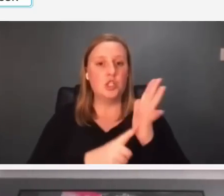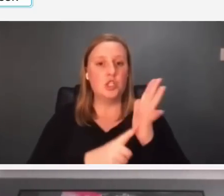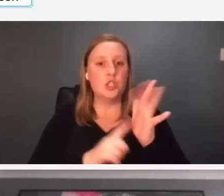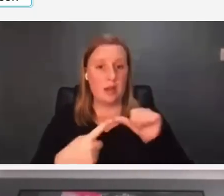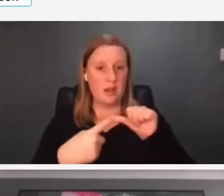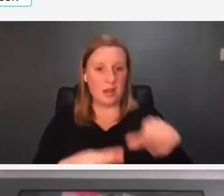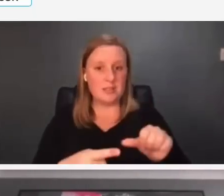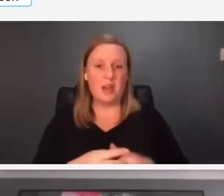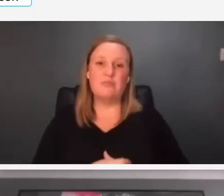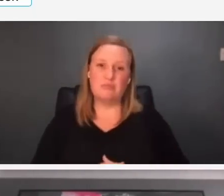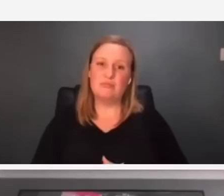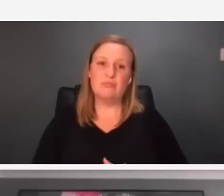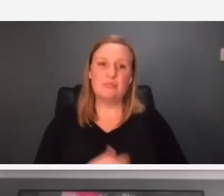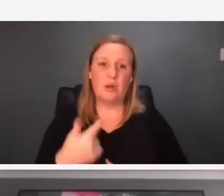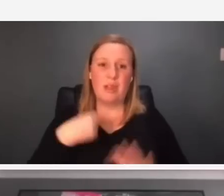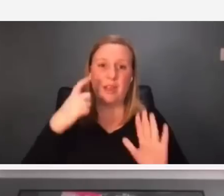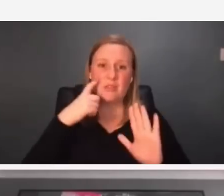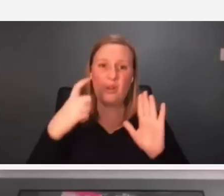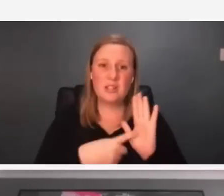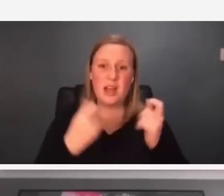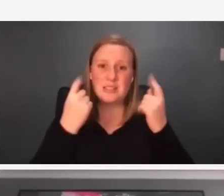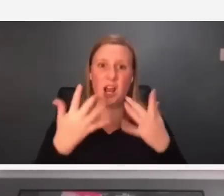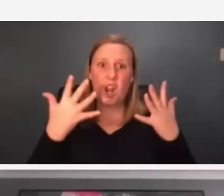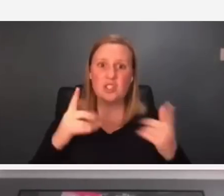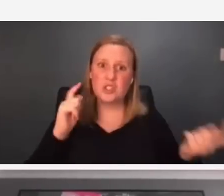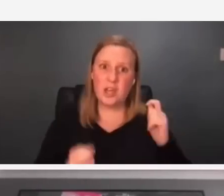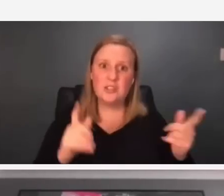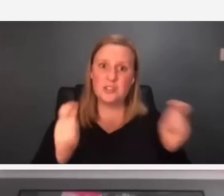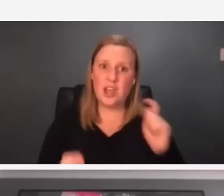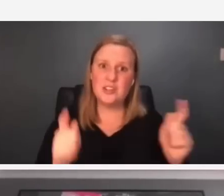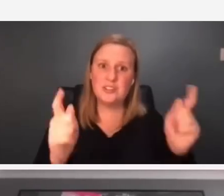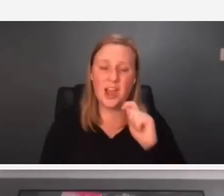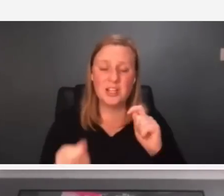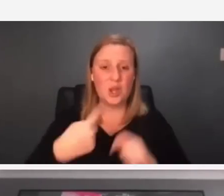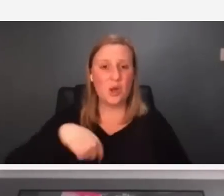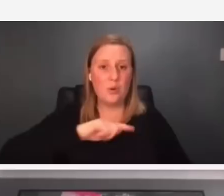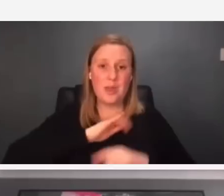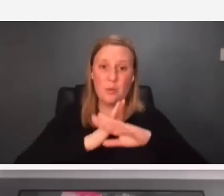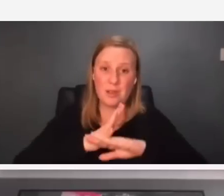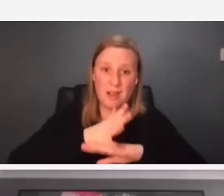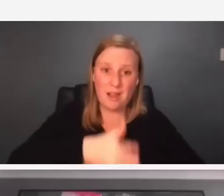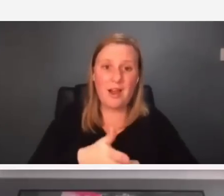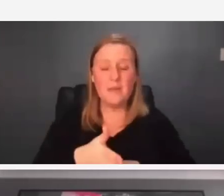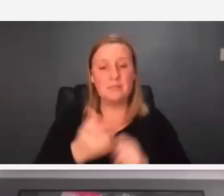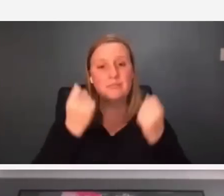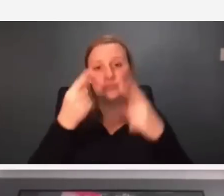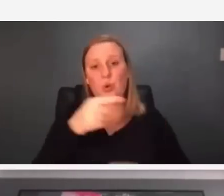that we kind of acknowledge and understand. It's a lot of reform. We're working really hard and we appreciate that you guys are as well.